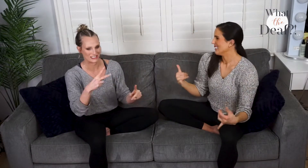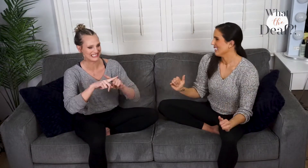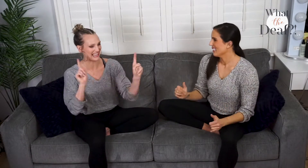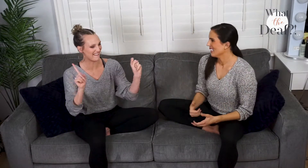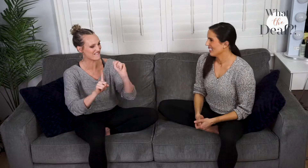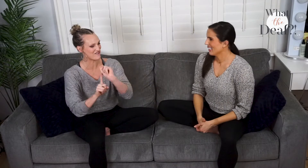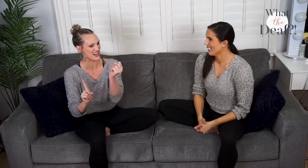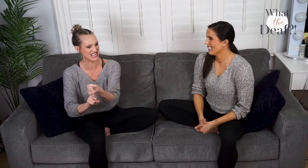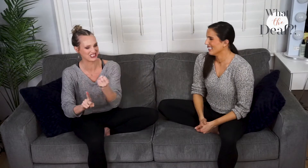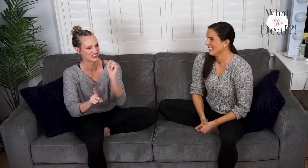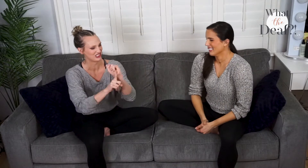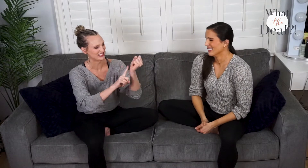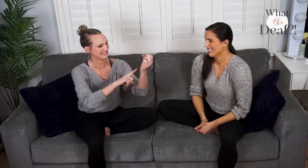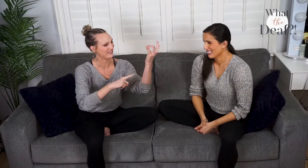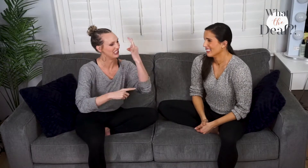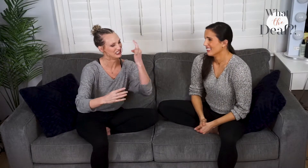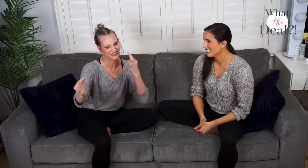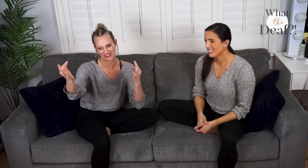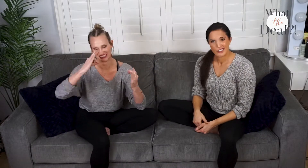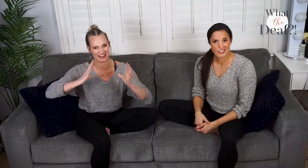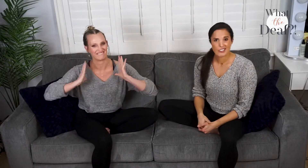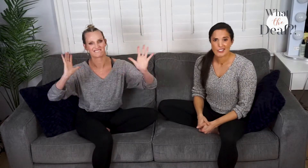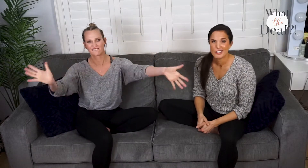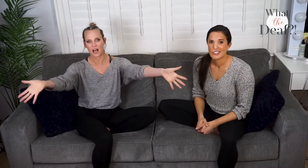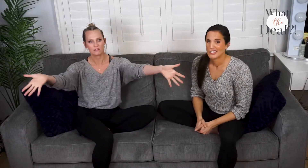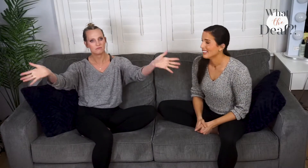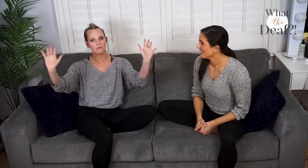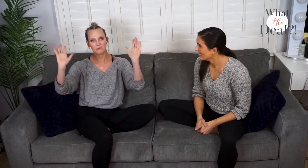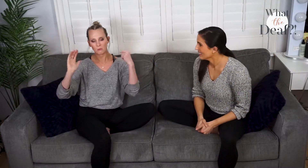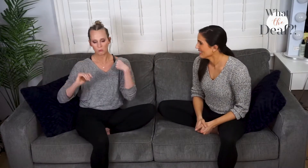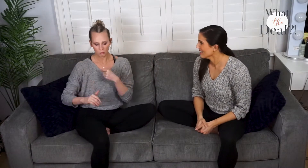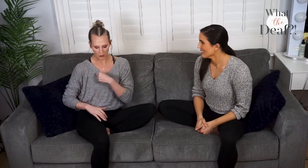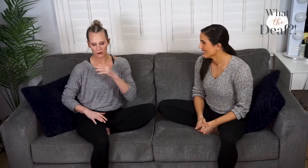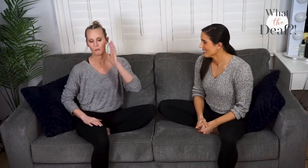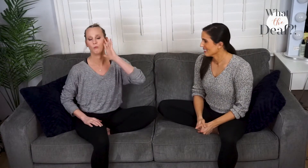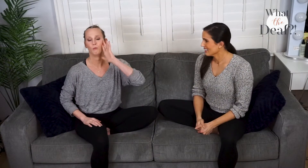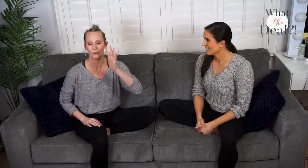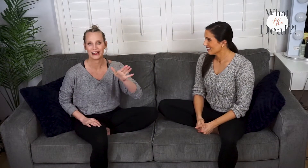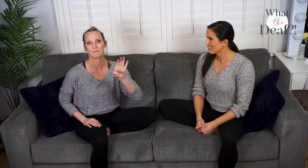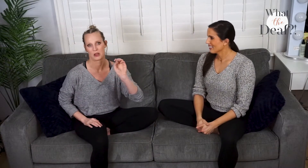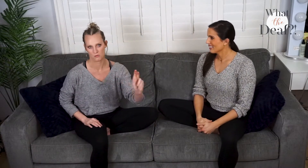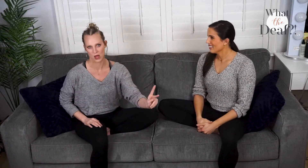We're like two different situations, two different experiences. We are fine. We'll be okay.